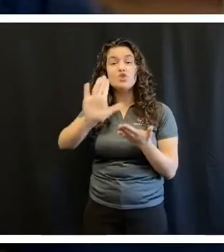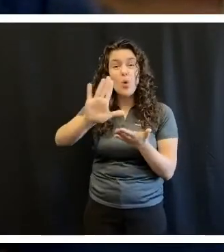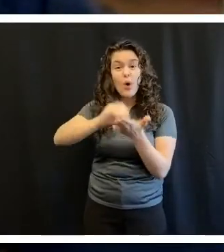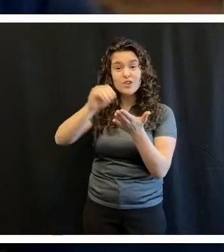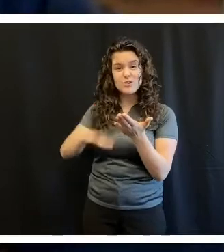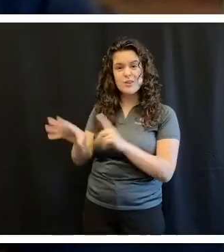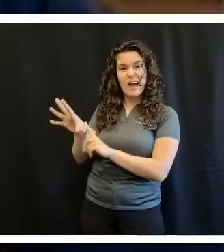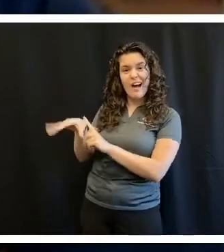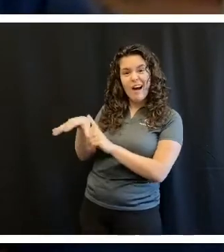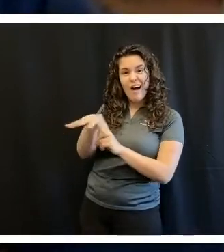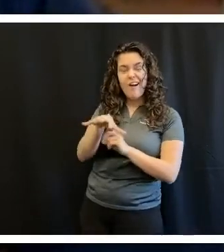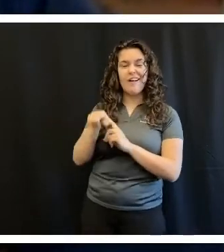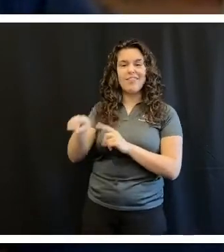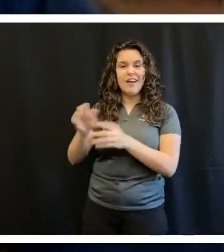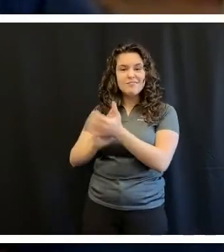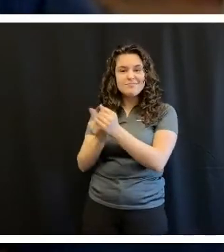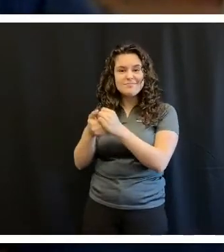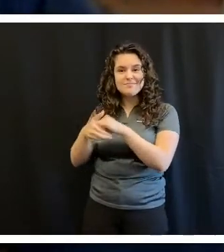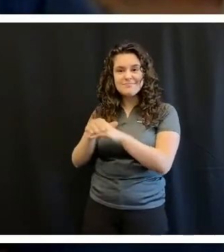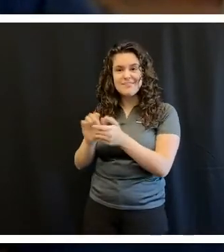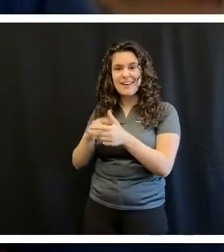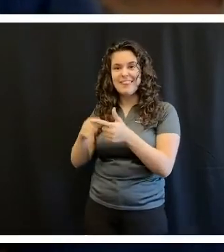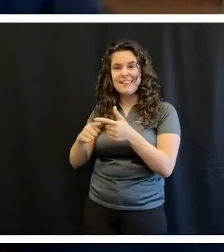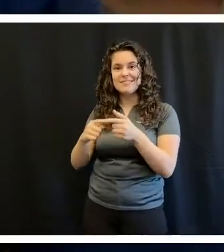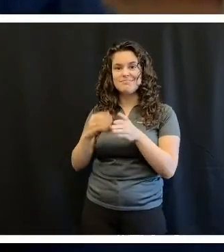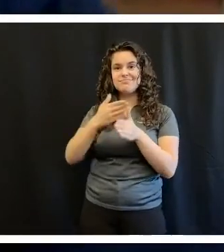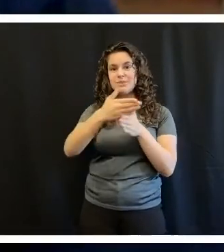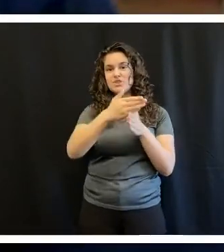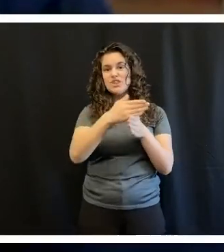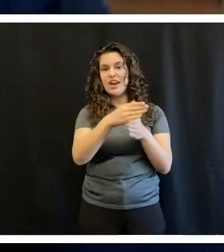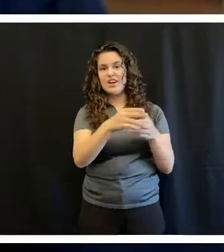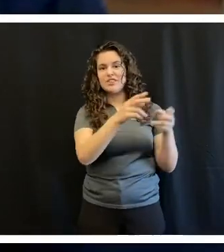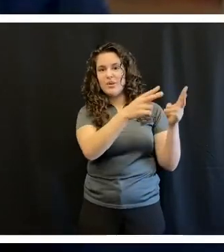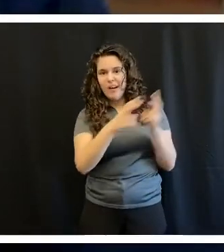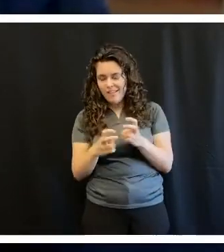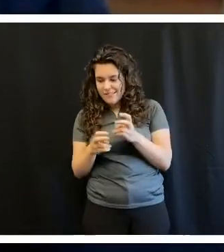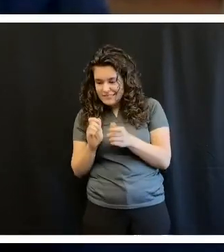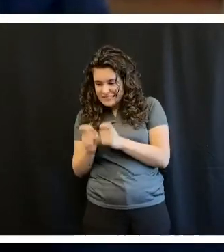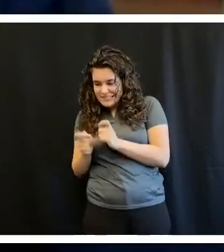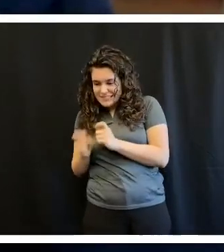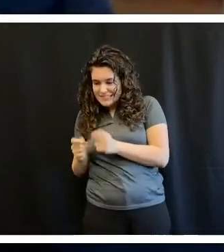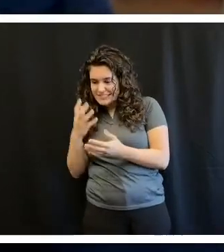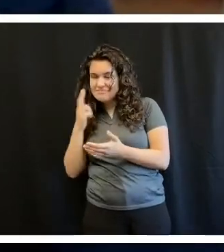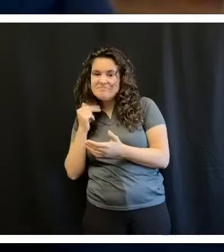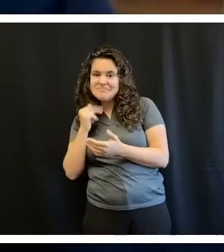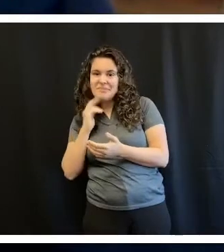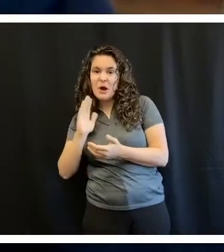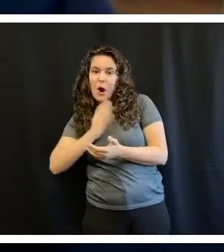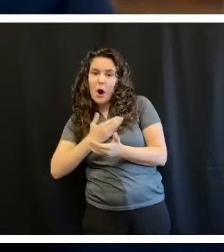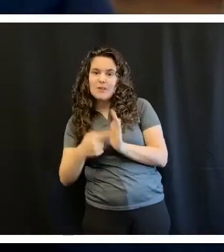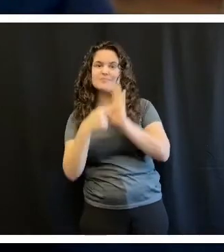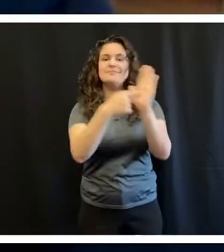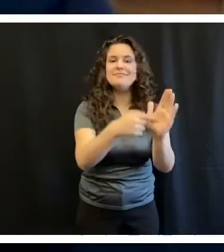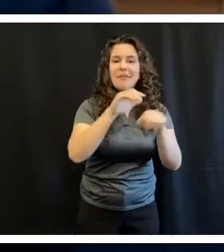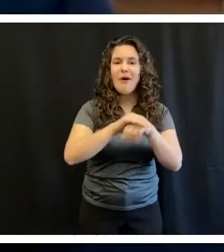Put it back out there. Put it back out on the social media channels to be able to,